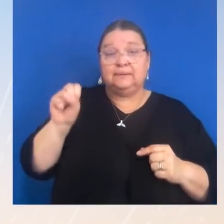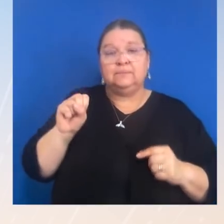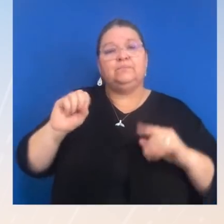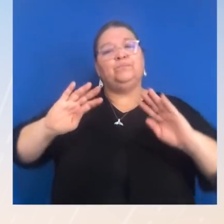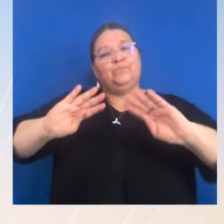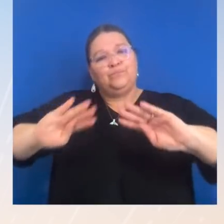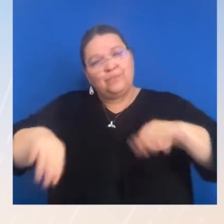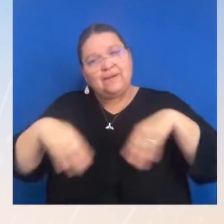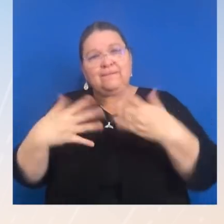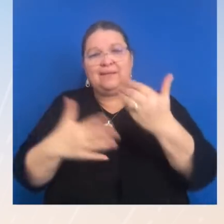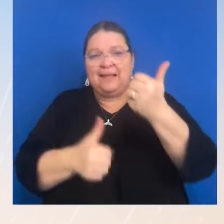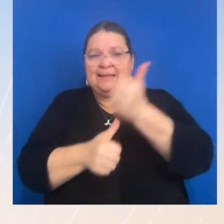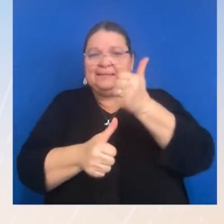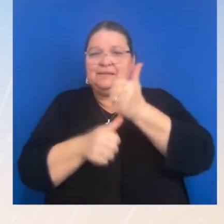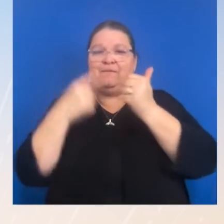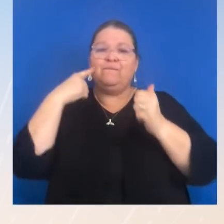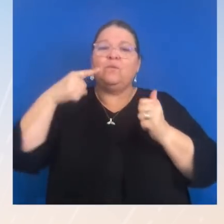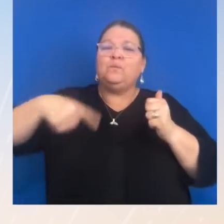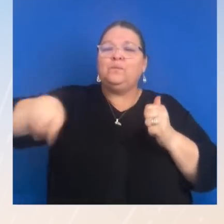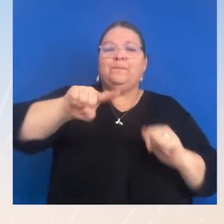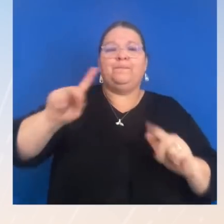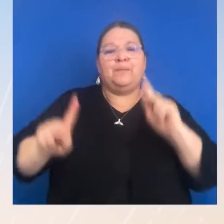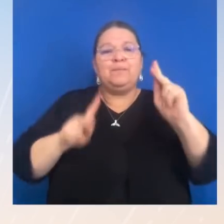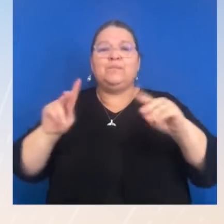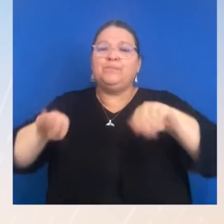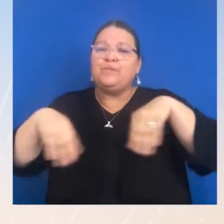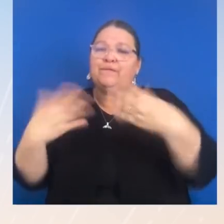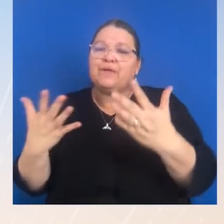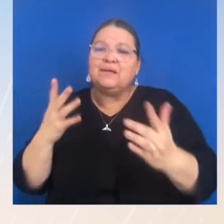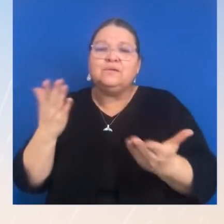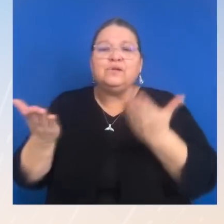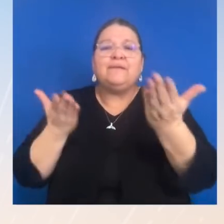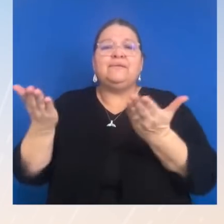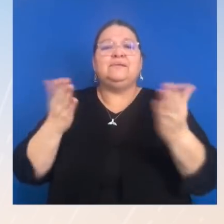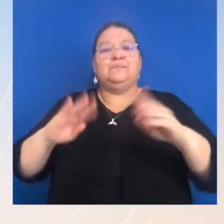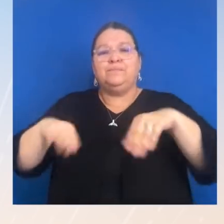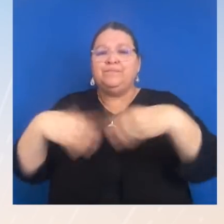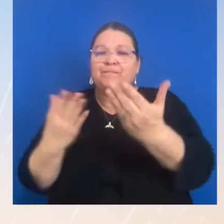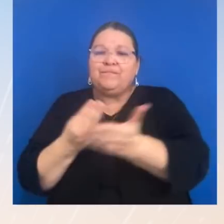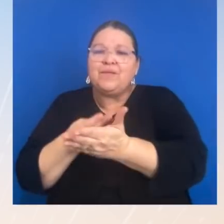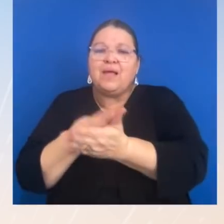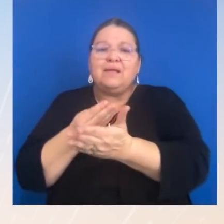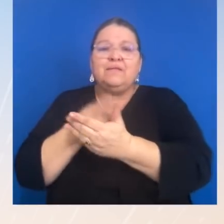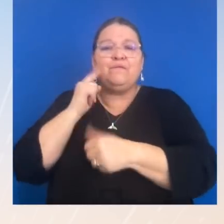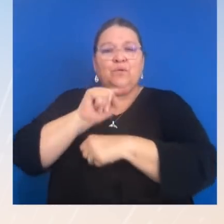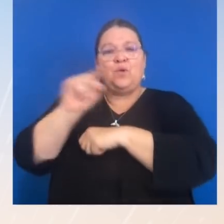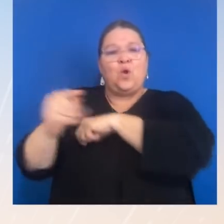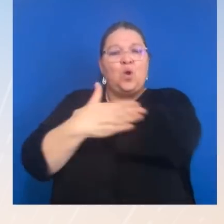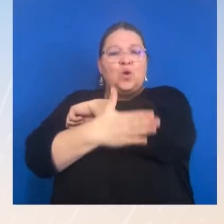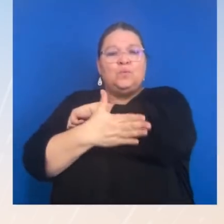funding to a range of countries who are welcoming refugees. So that's where our focus has been. The Press: And I also wanted to ask you about comments